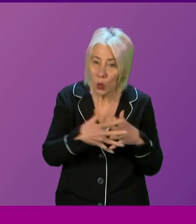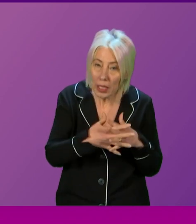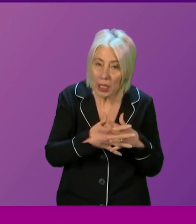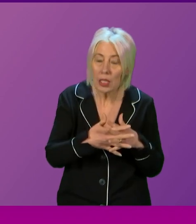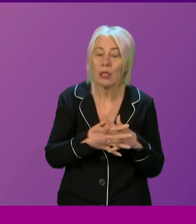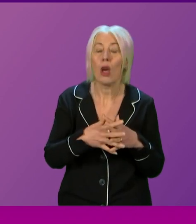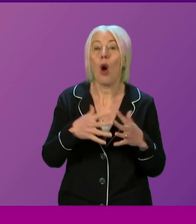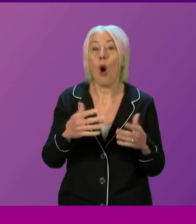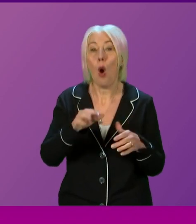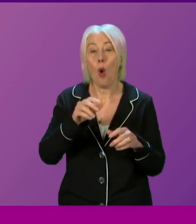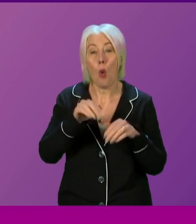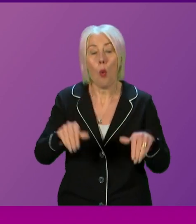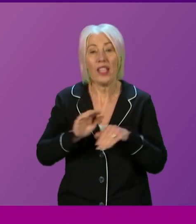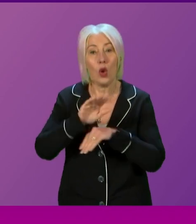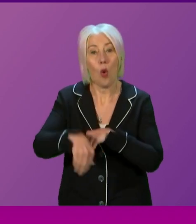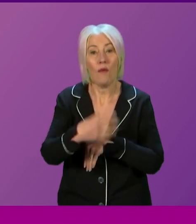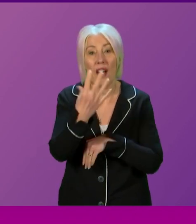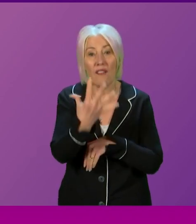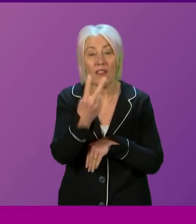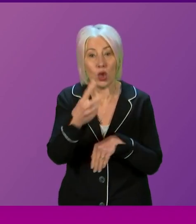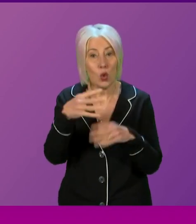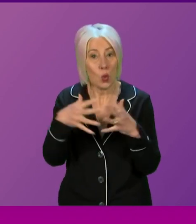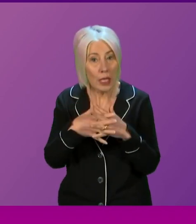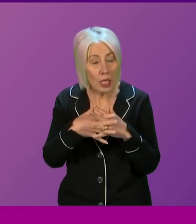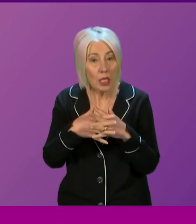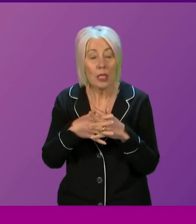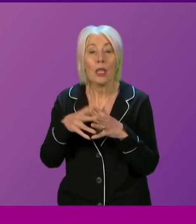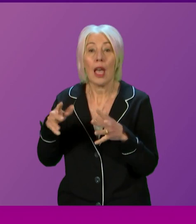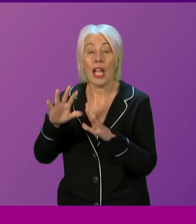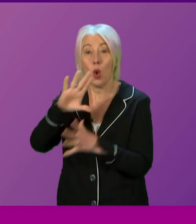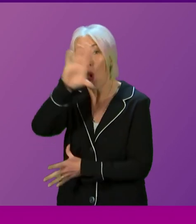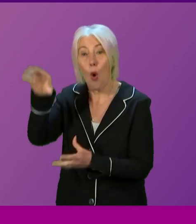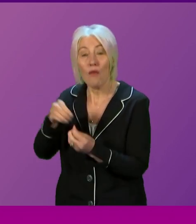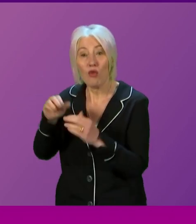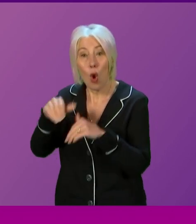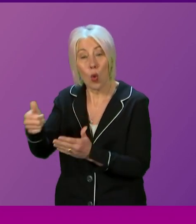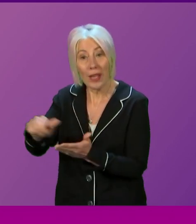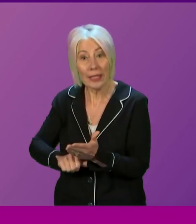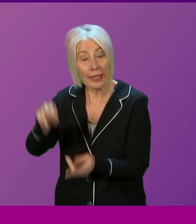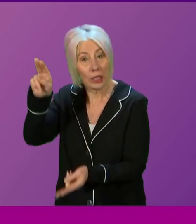waiting for more than 52 weeks—and the overall waiting list is also decreasing.